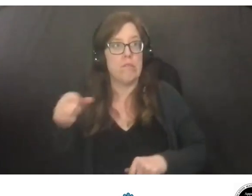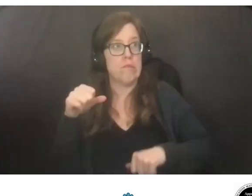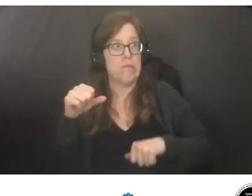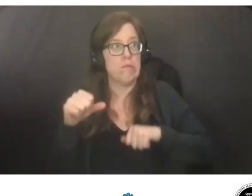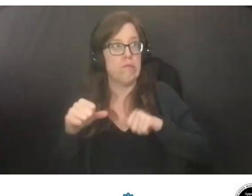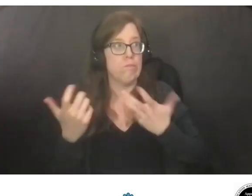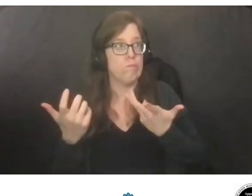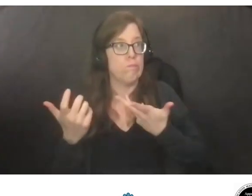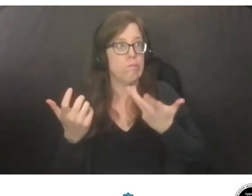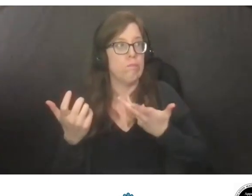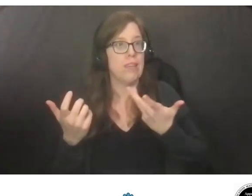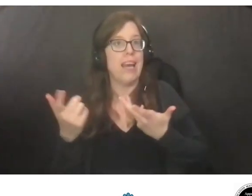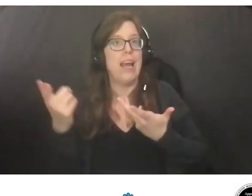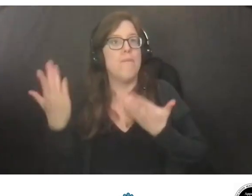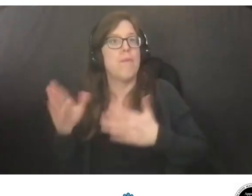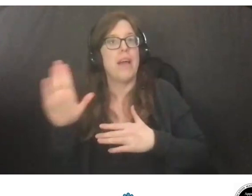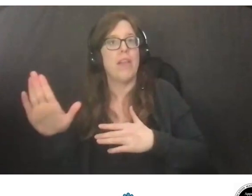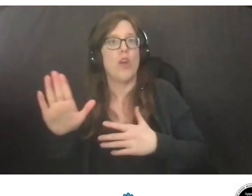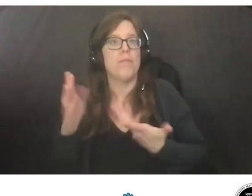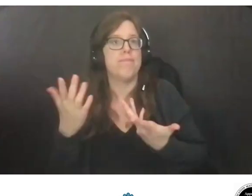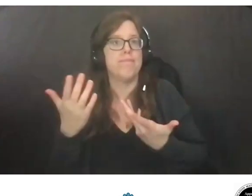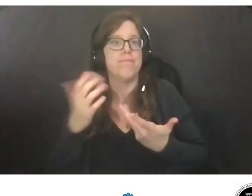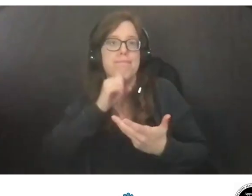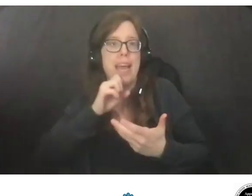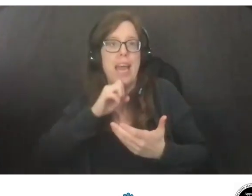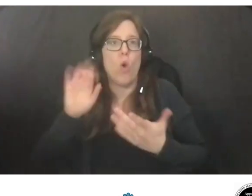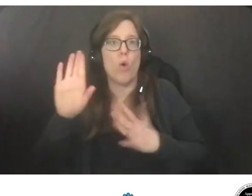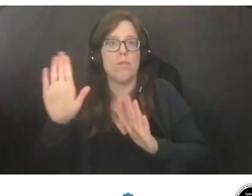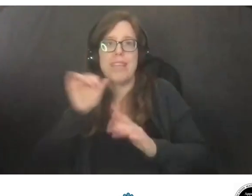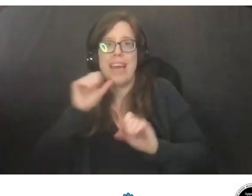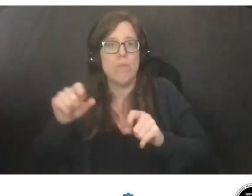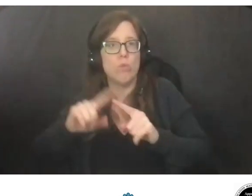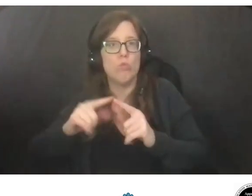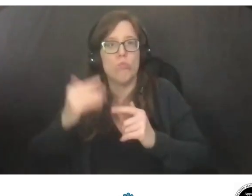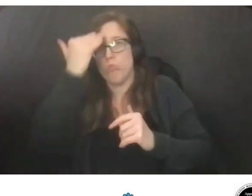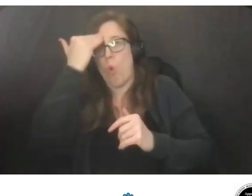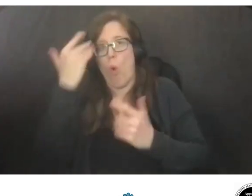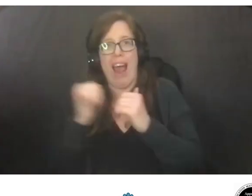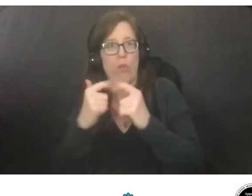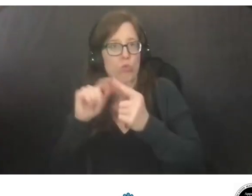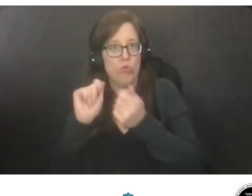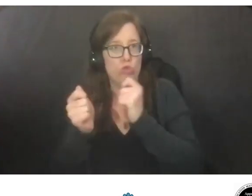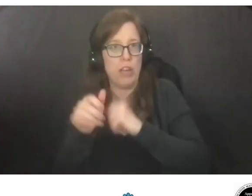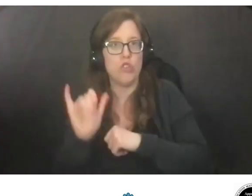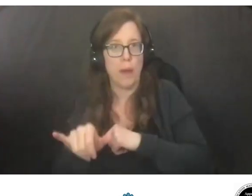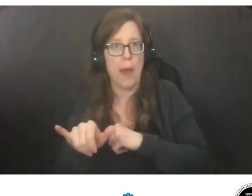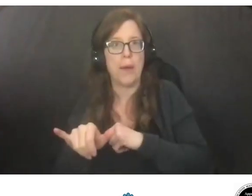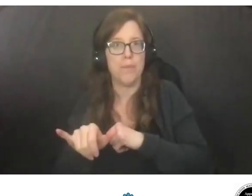not at...at a level of understanding, yet to be able to do that on their own.